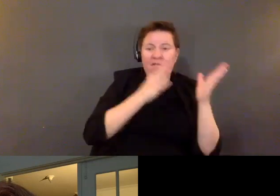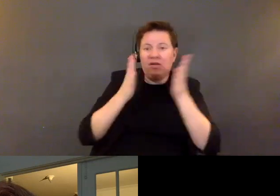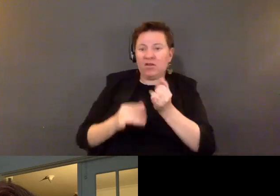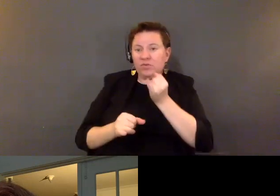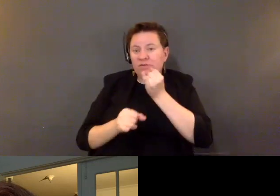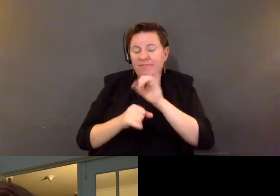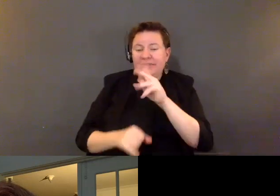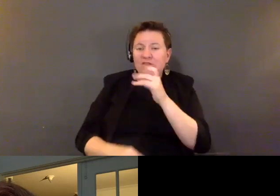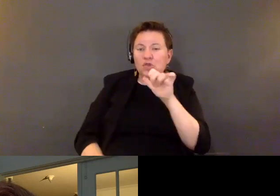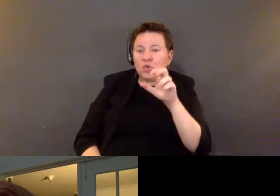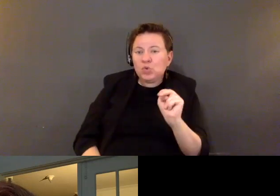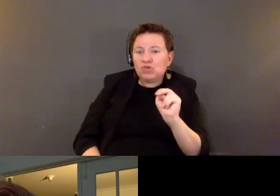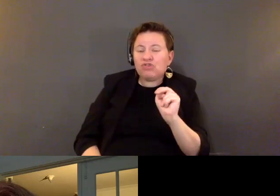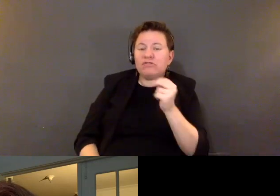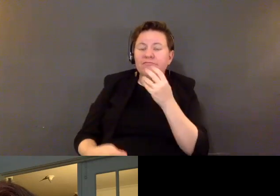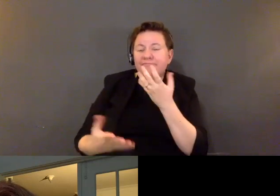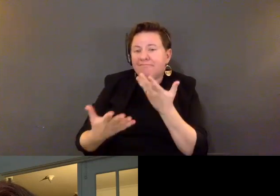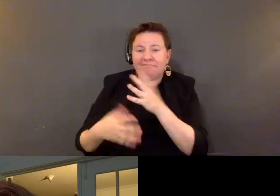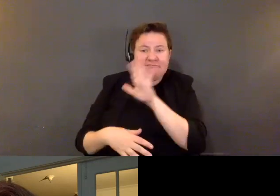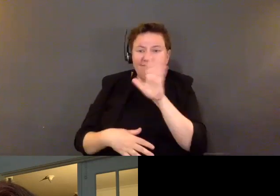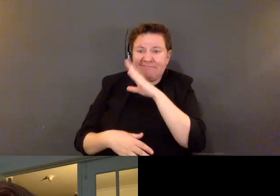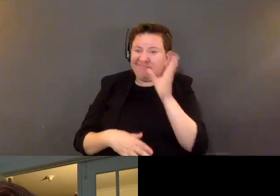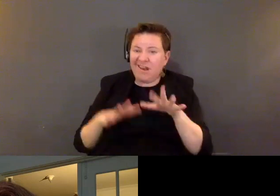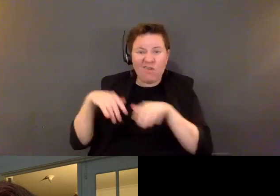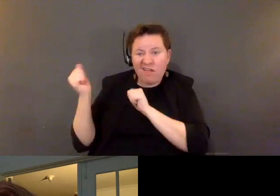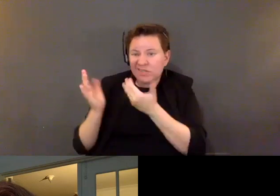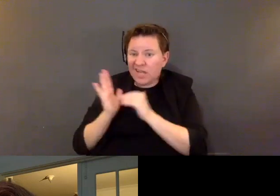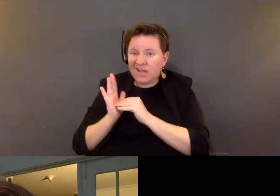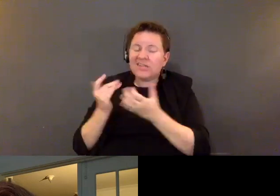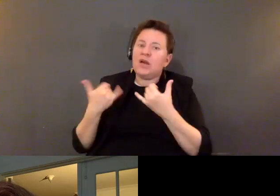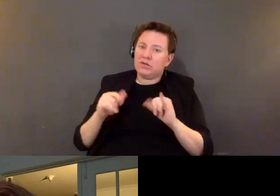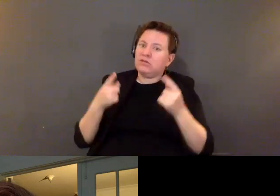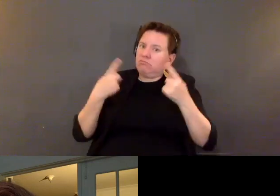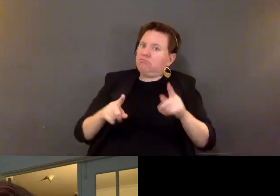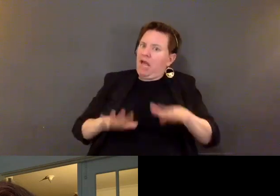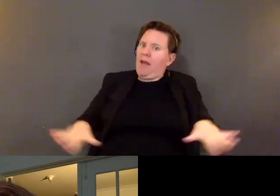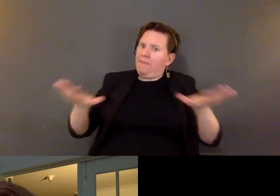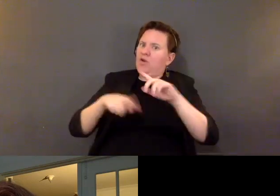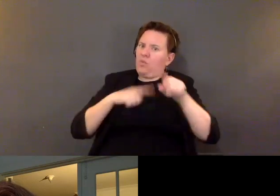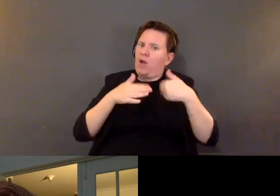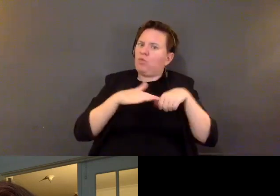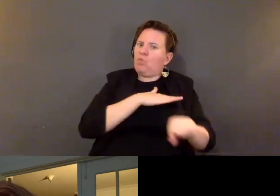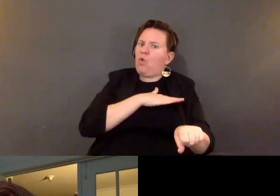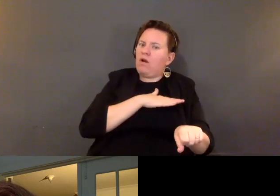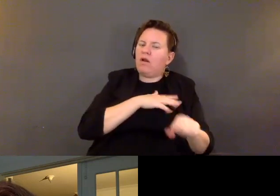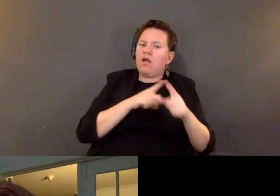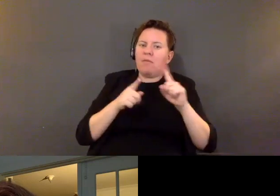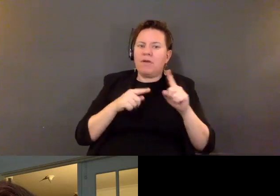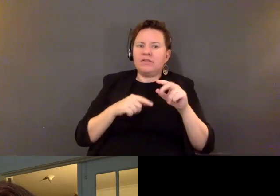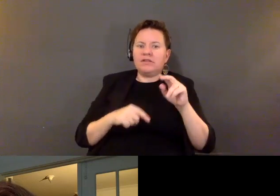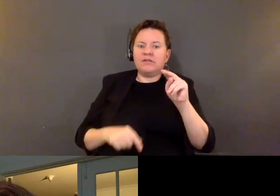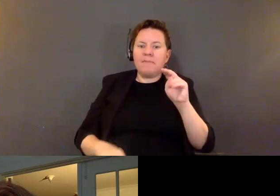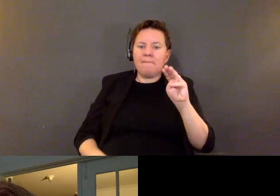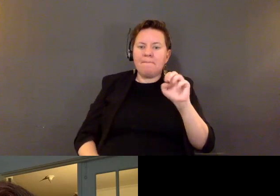out again and that was still very much going on when i was born however cincinnati which has had